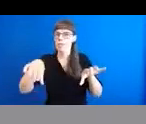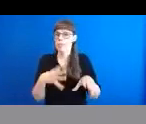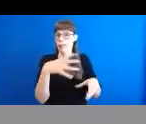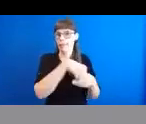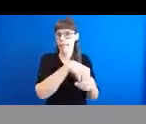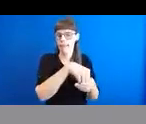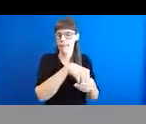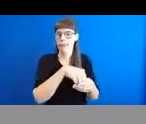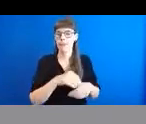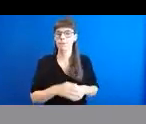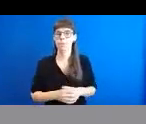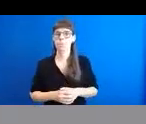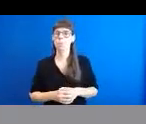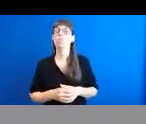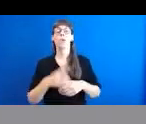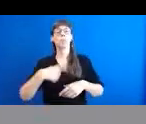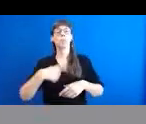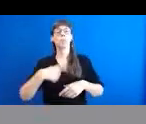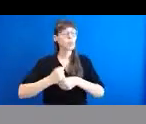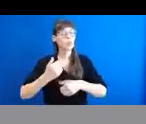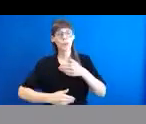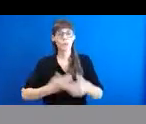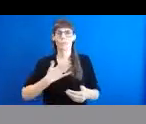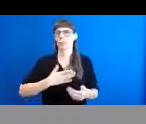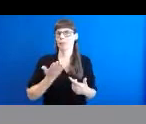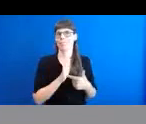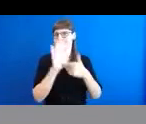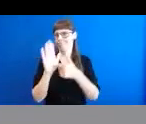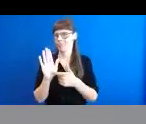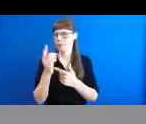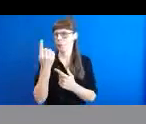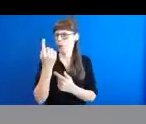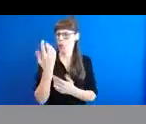and I create this group which consist of